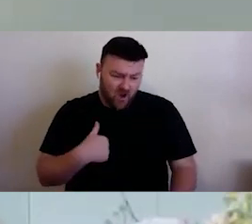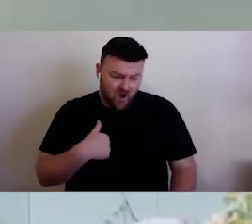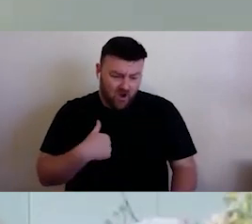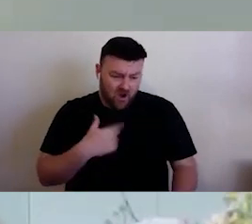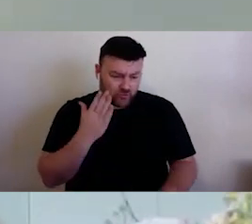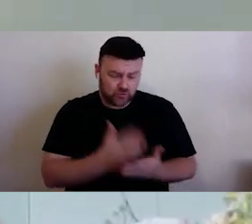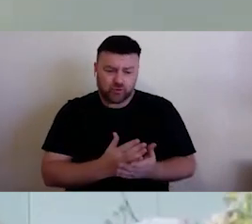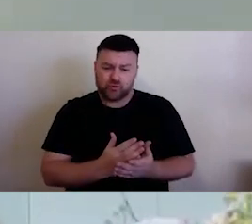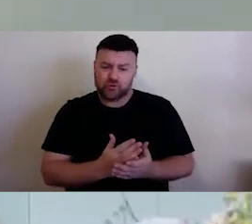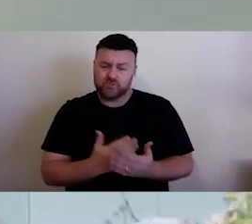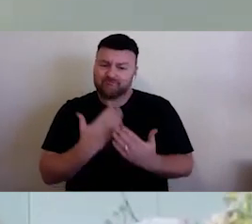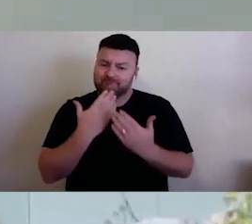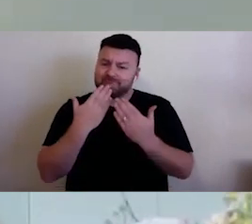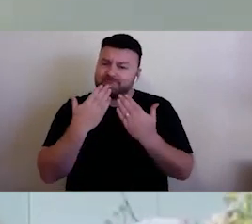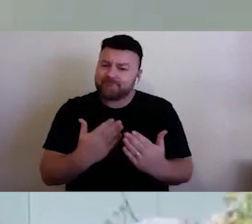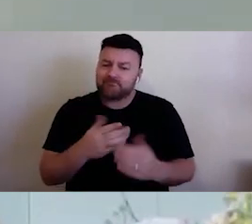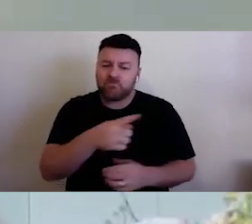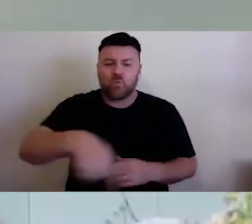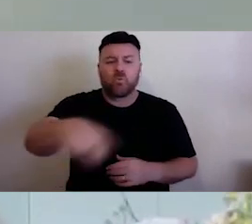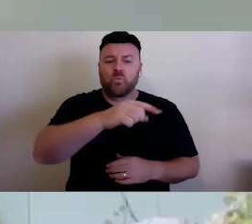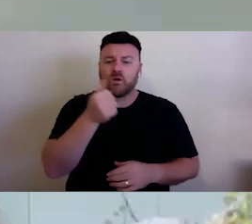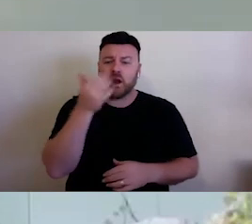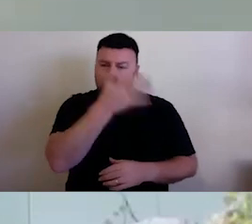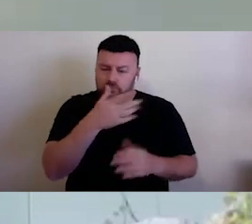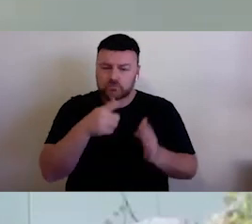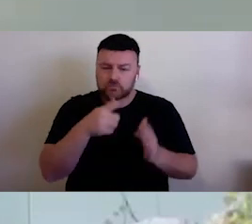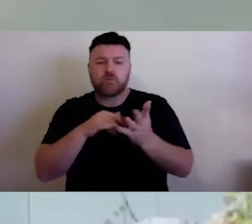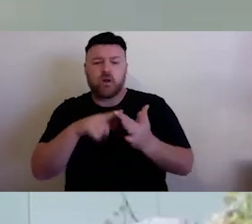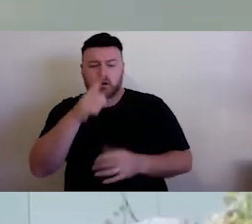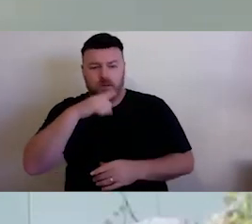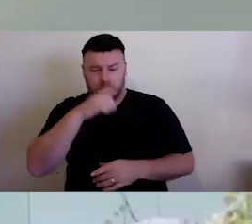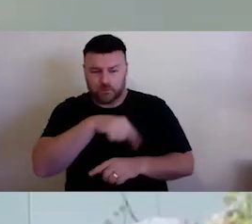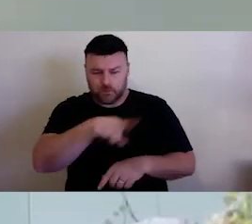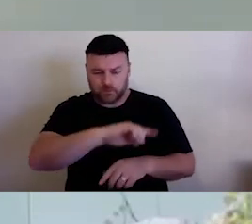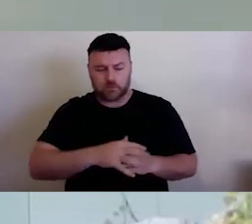that I came into contact with through my love of the arts and my